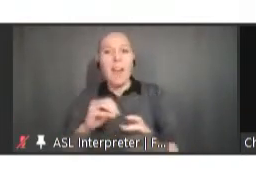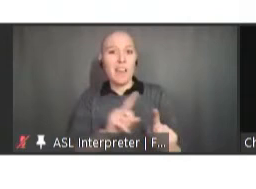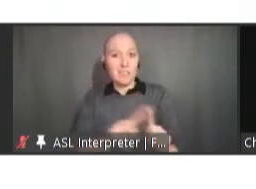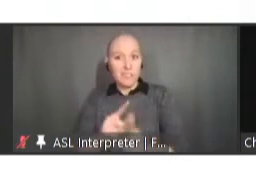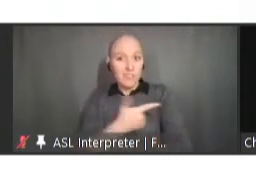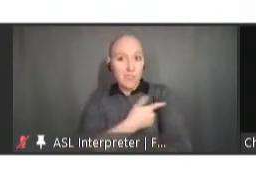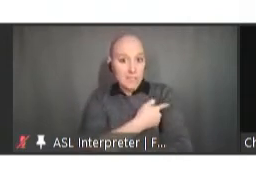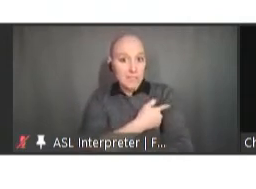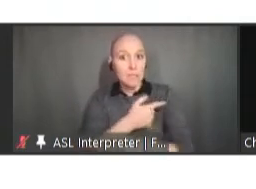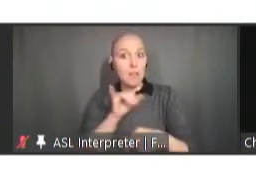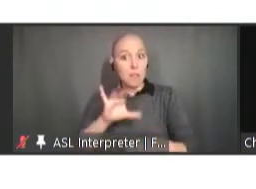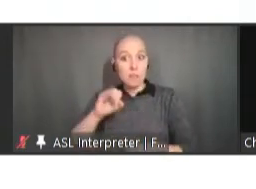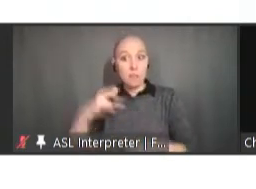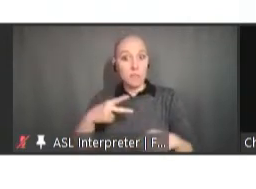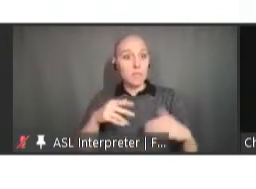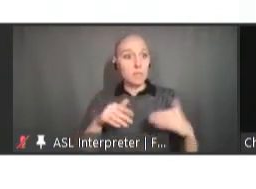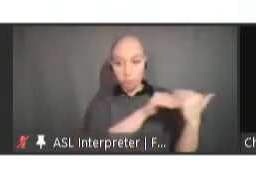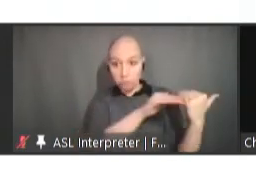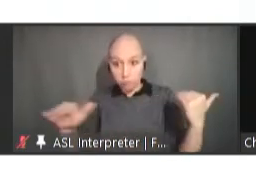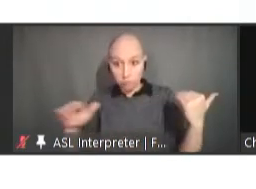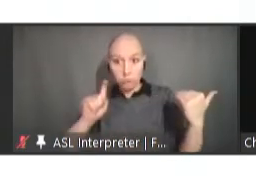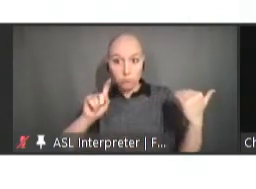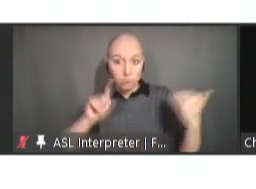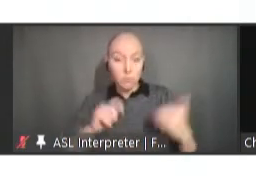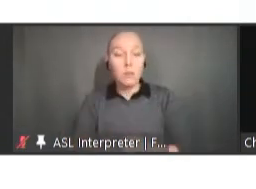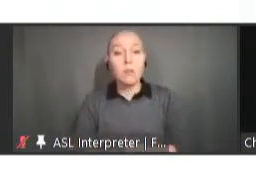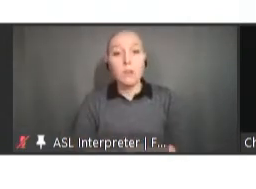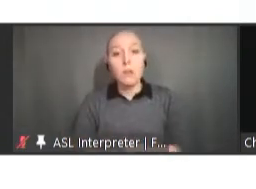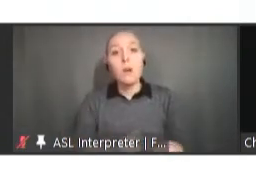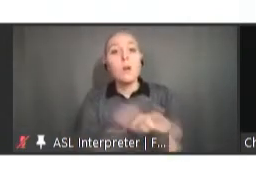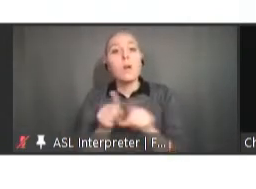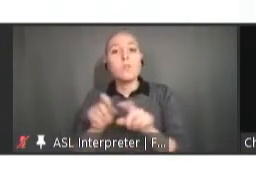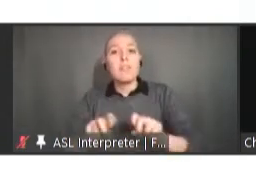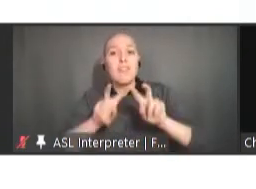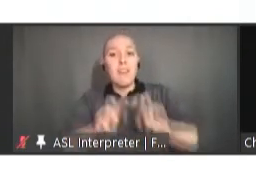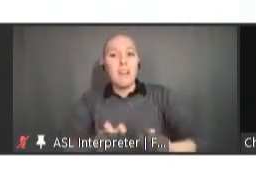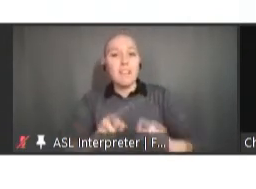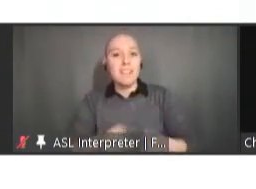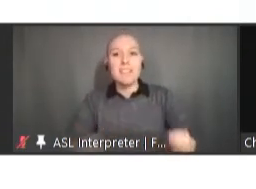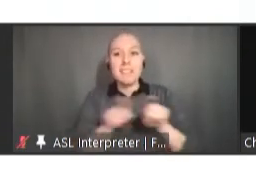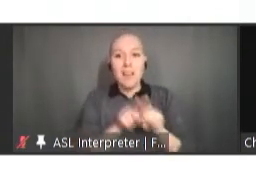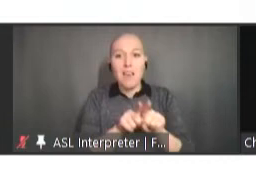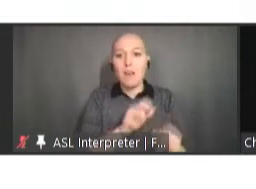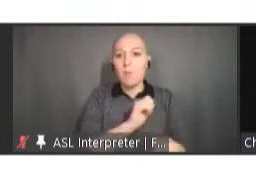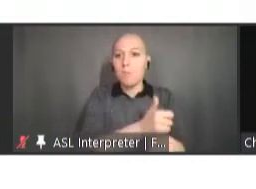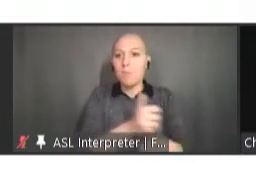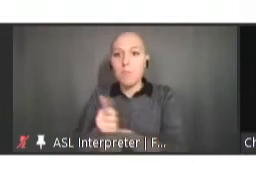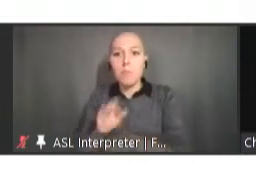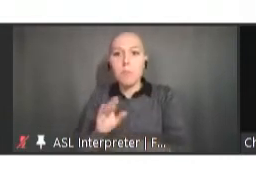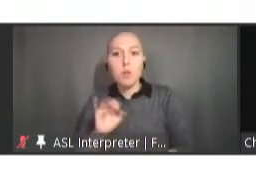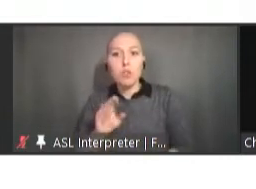diversity allows us to analyze the same markers when evaluating next generation COVID-19 vaccines